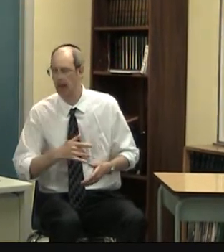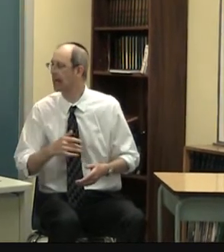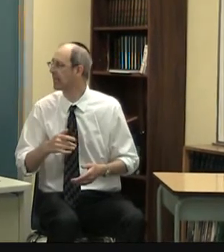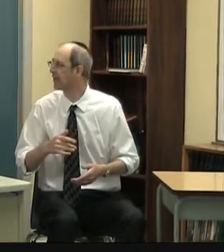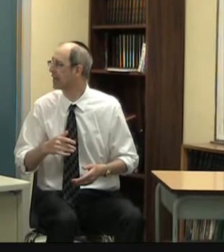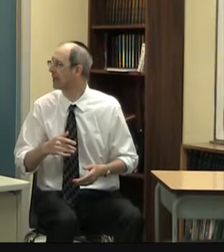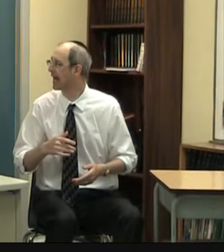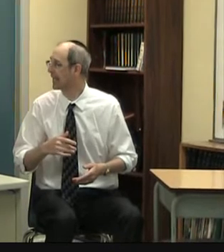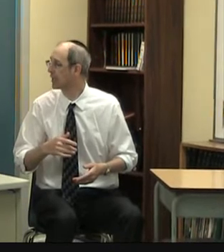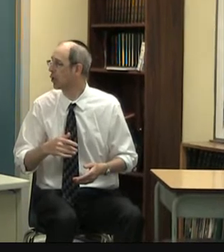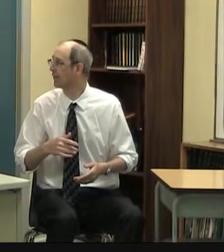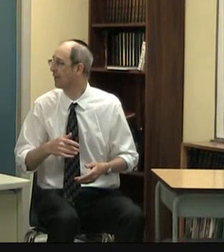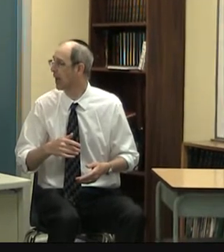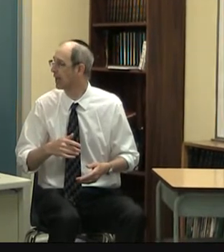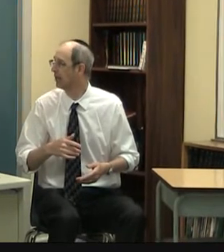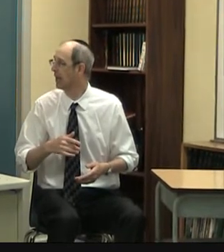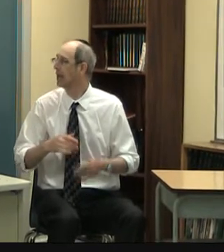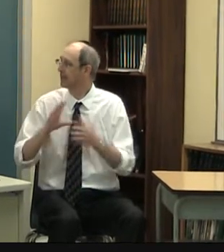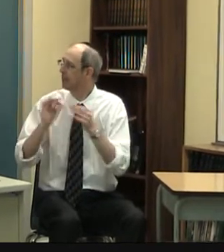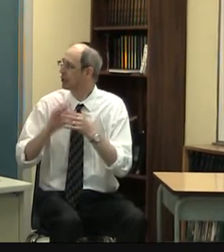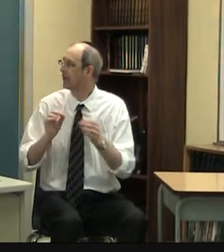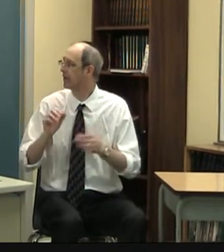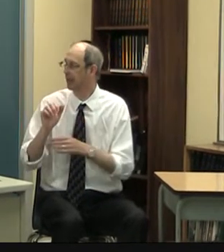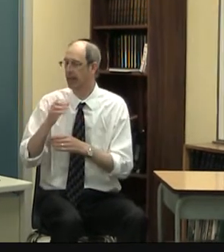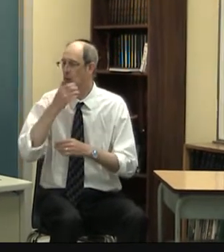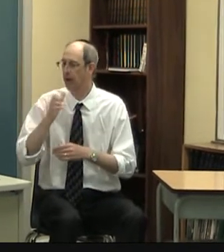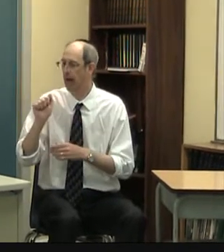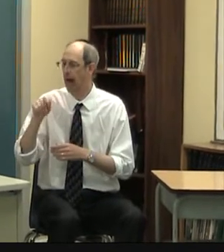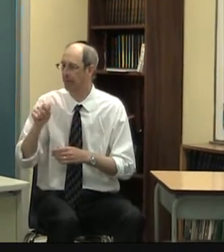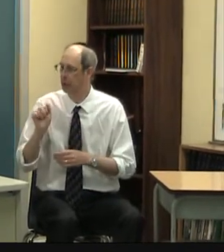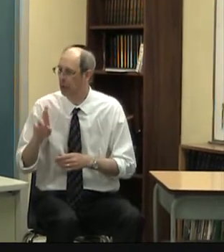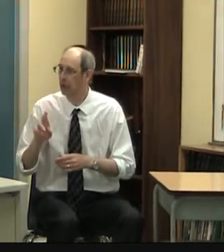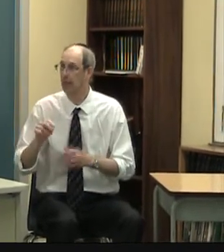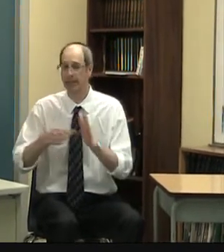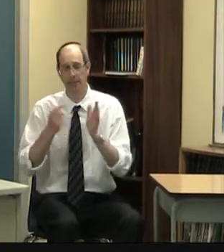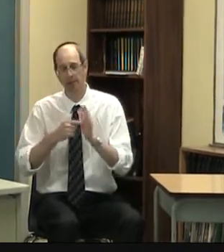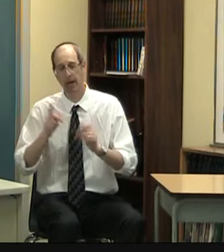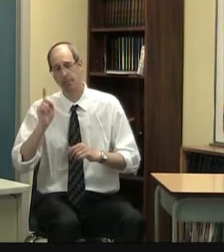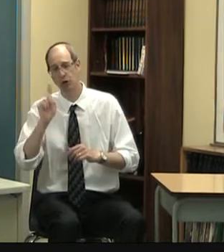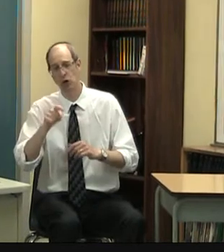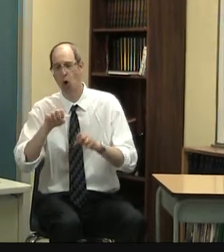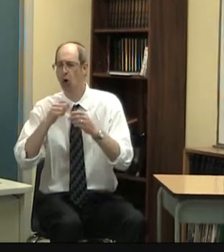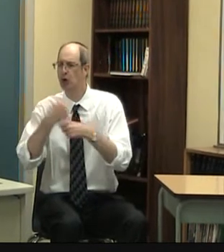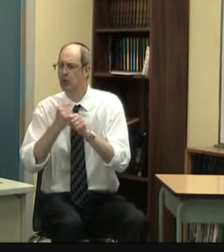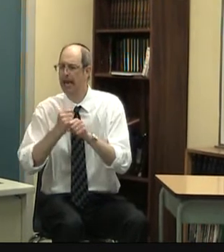hey listen truckin it's nice of about the road but The fact of the matter is sometimes you go ahead and create a system and you force them in something